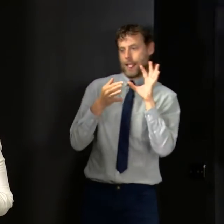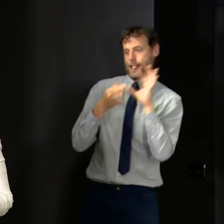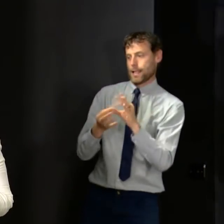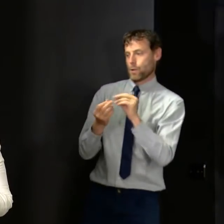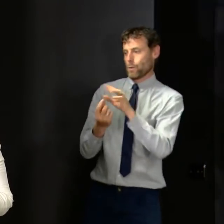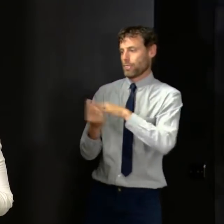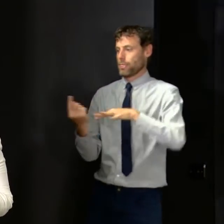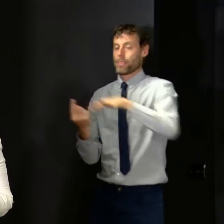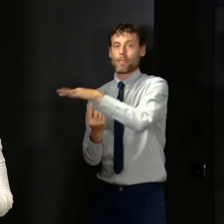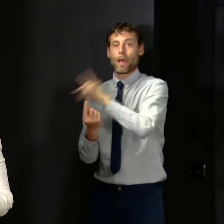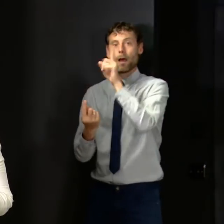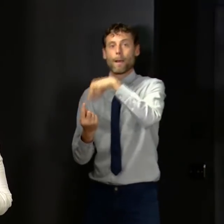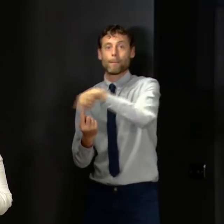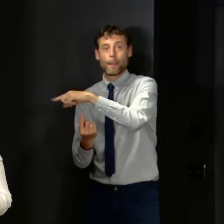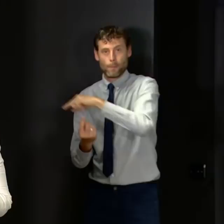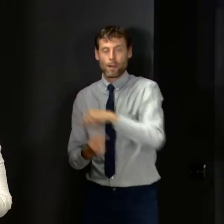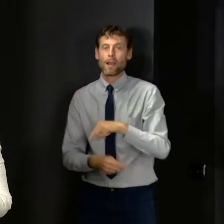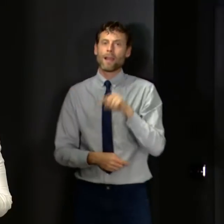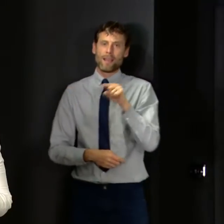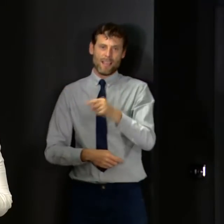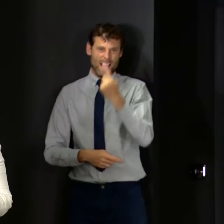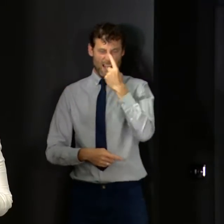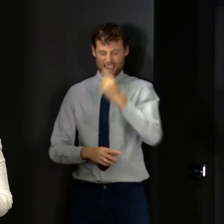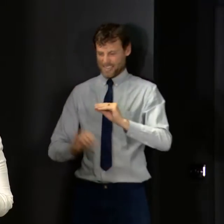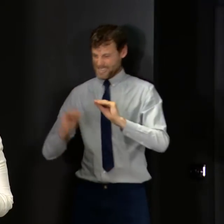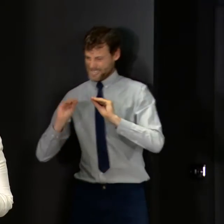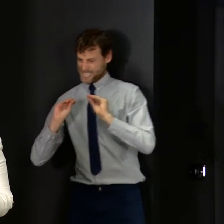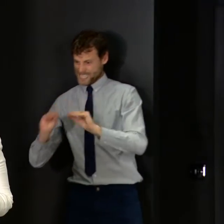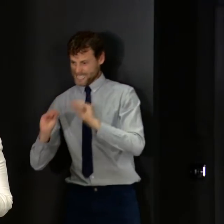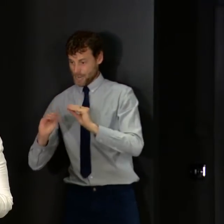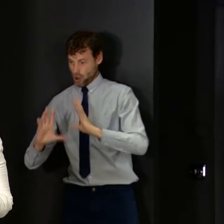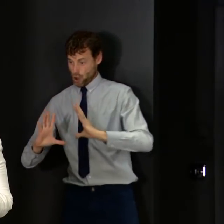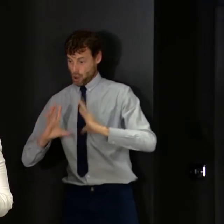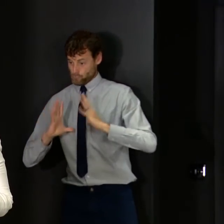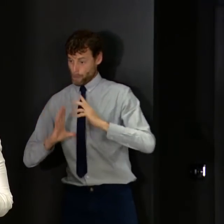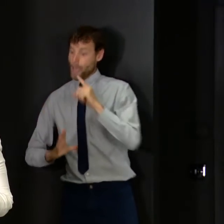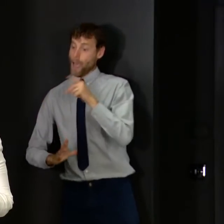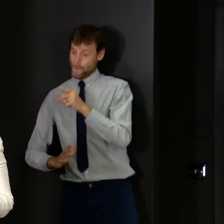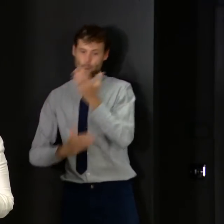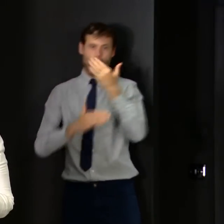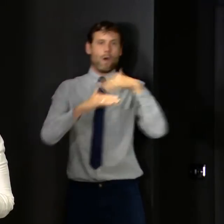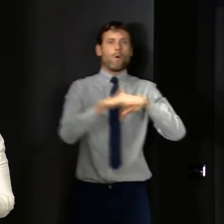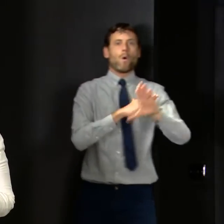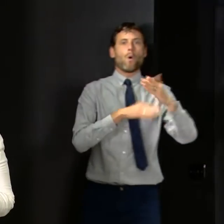flexibly upskill and reskill people to take on the economic and employment